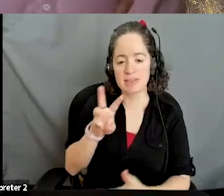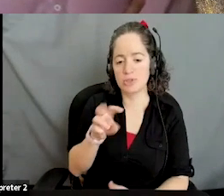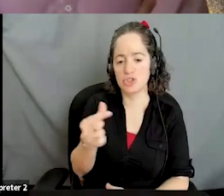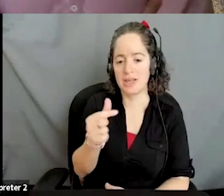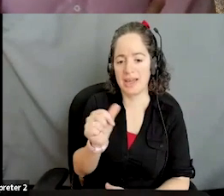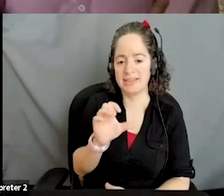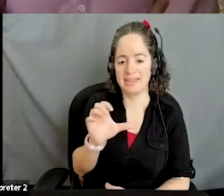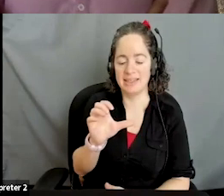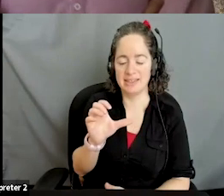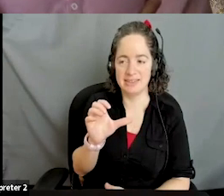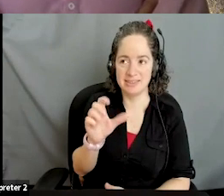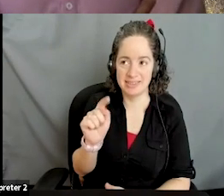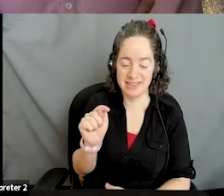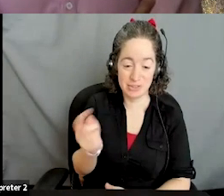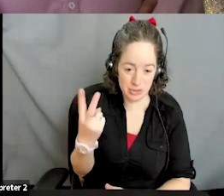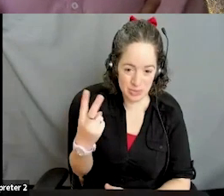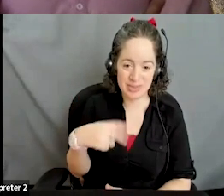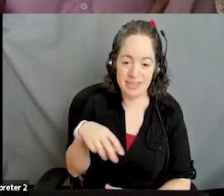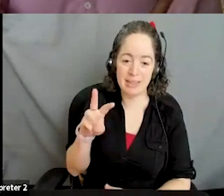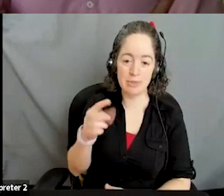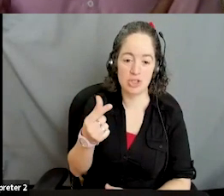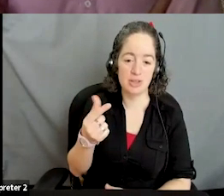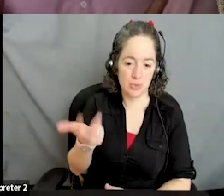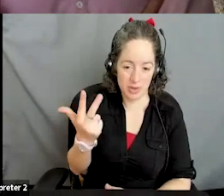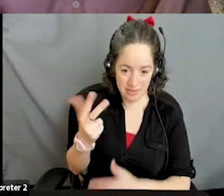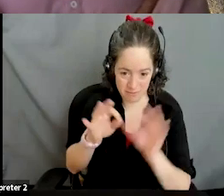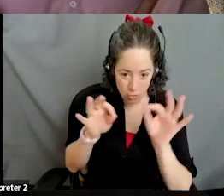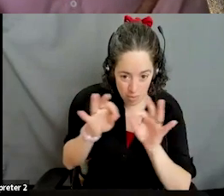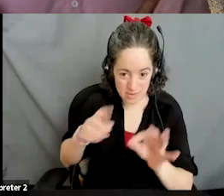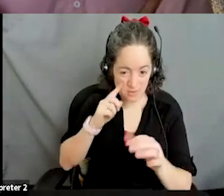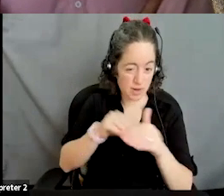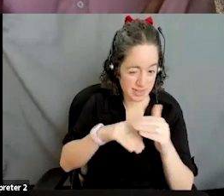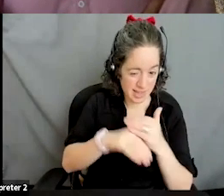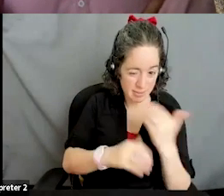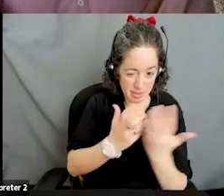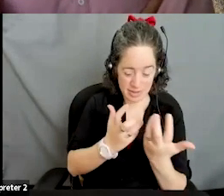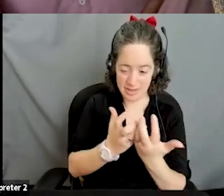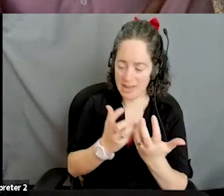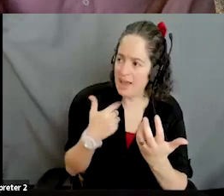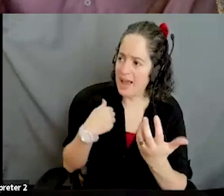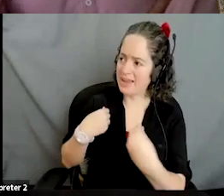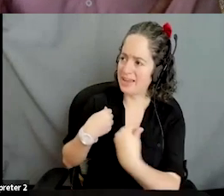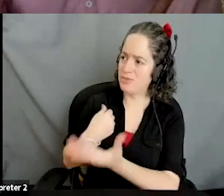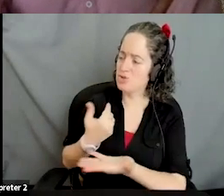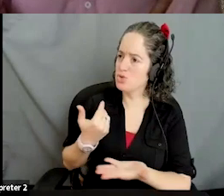and that W3C forms accessibility tutorial back in March of this year.